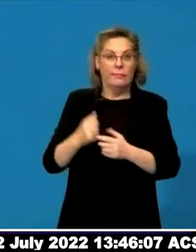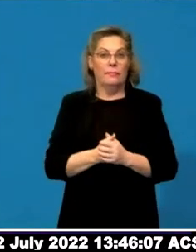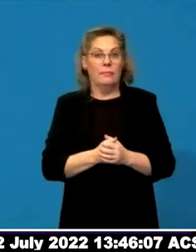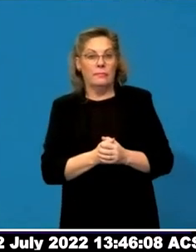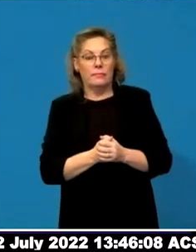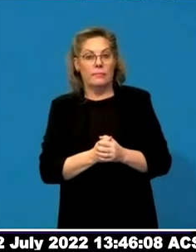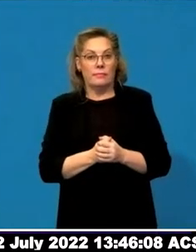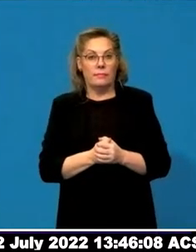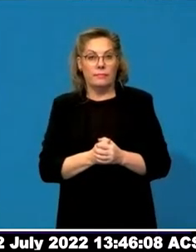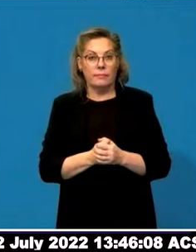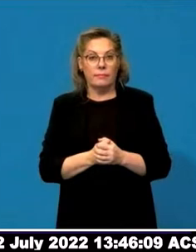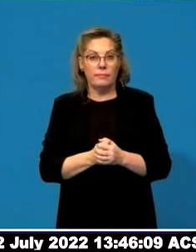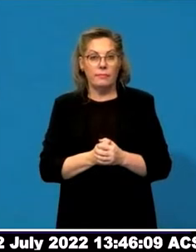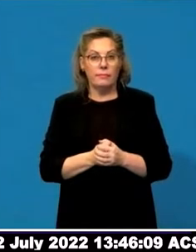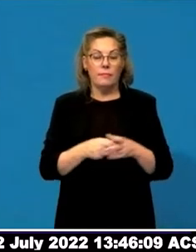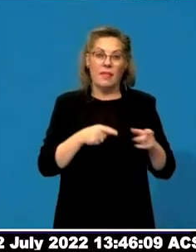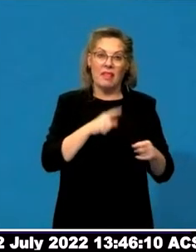MS McMAHON: I see. Yeah, NPY.